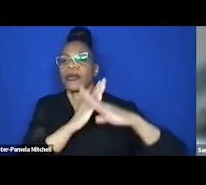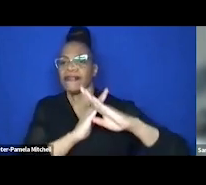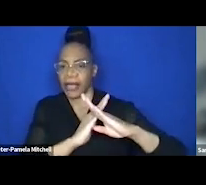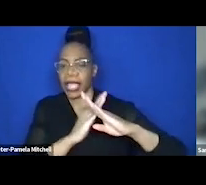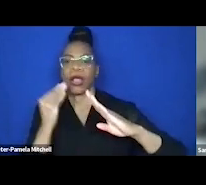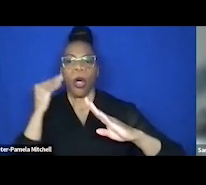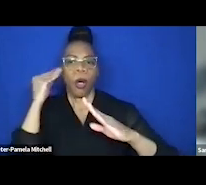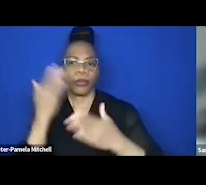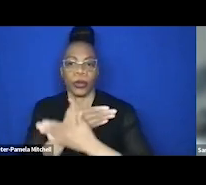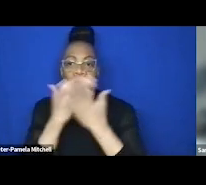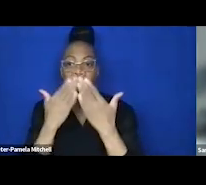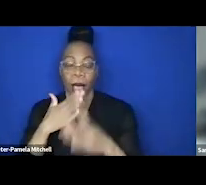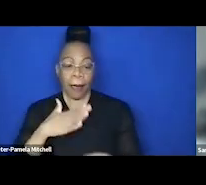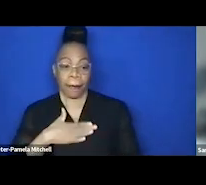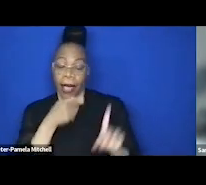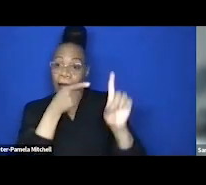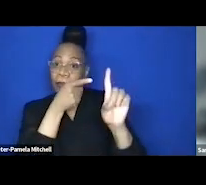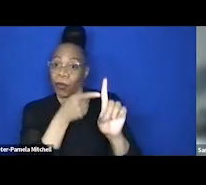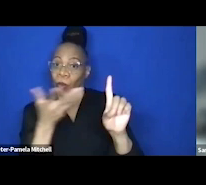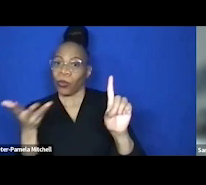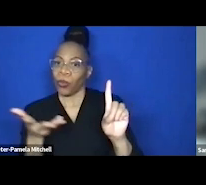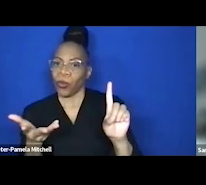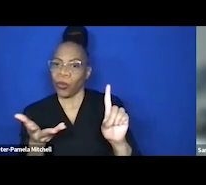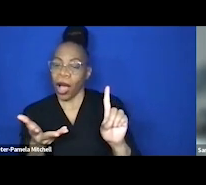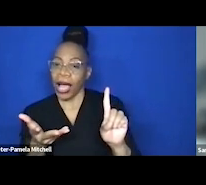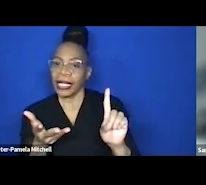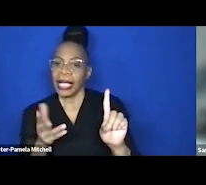I would make the argument that because this is, you know, looking at our own local communities